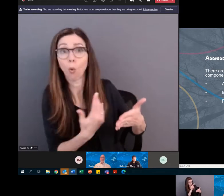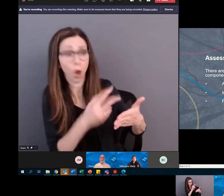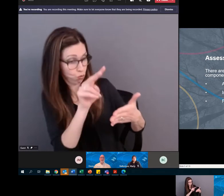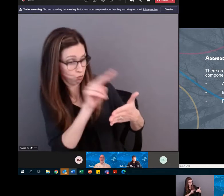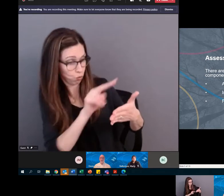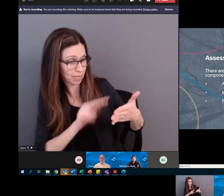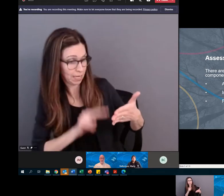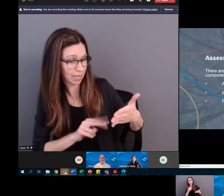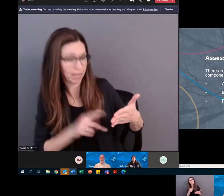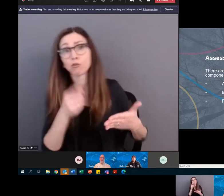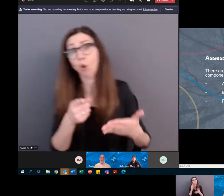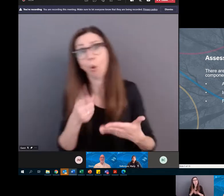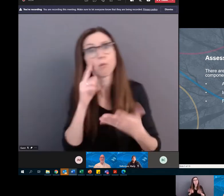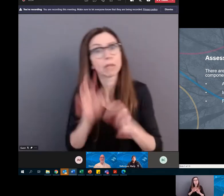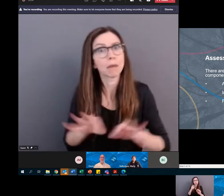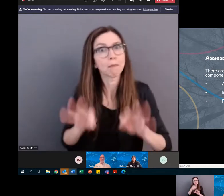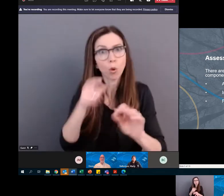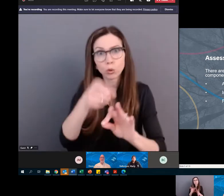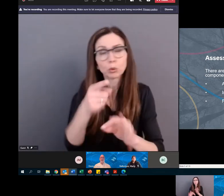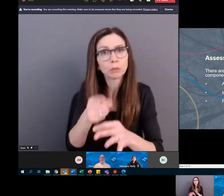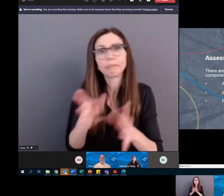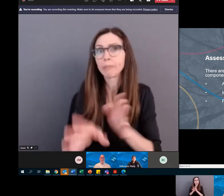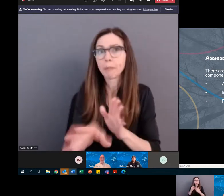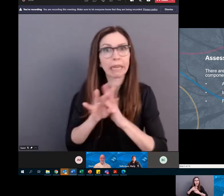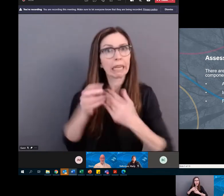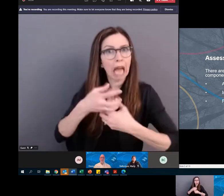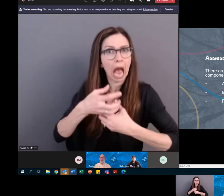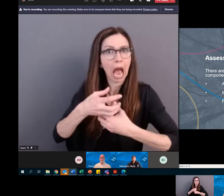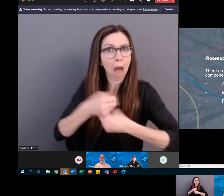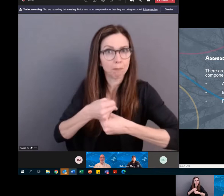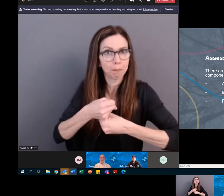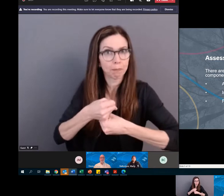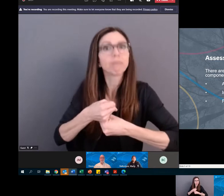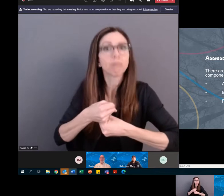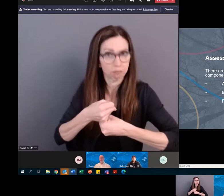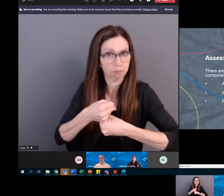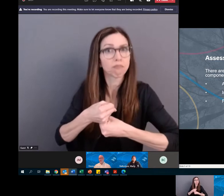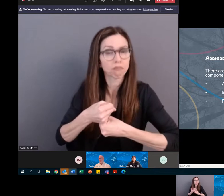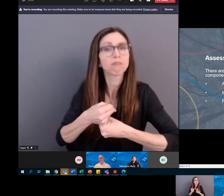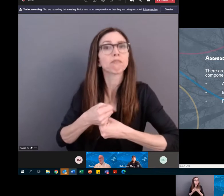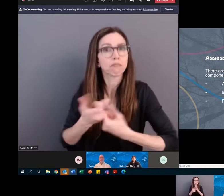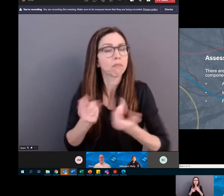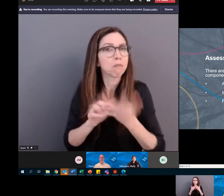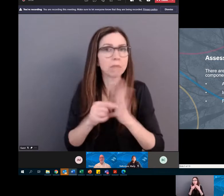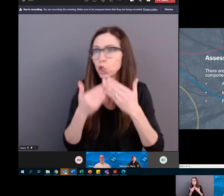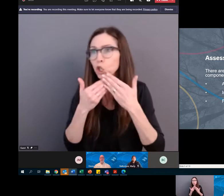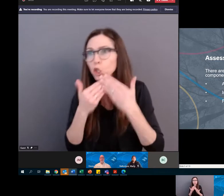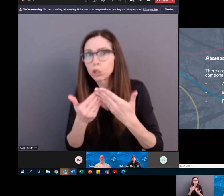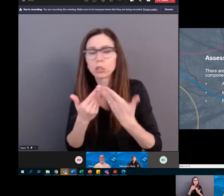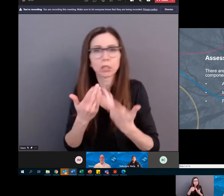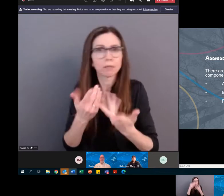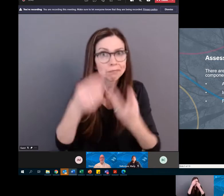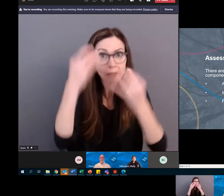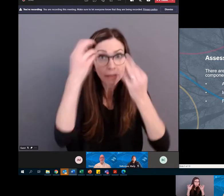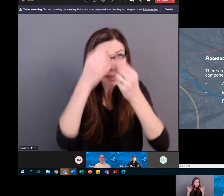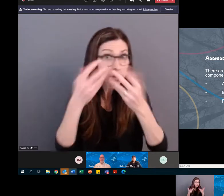select a concise example of work that will best support the application. Here are some general tips for support